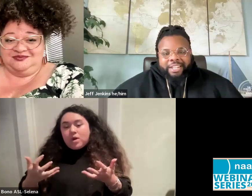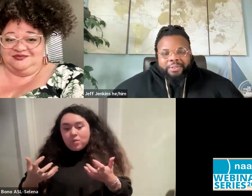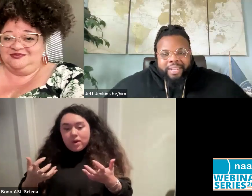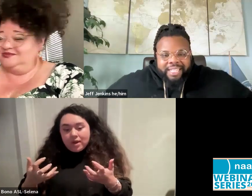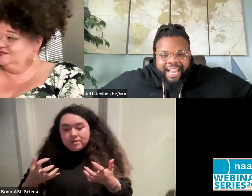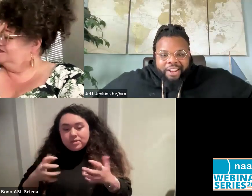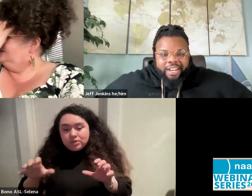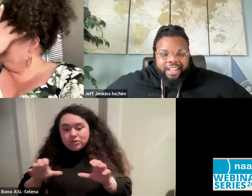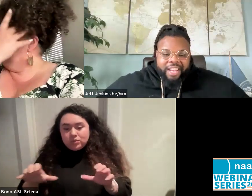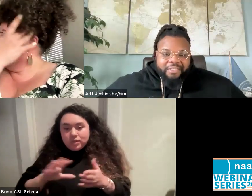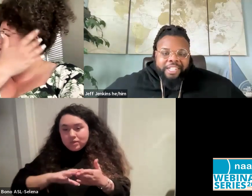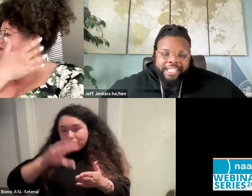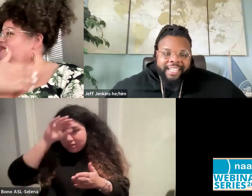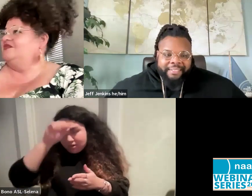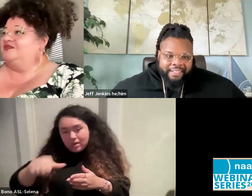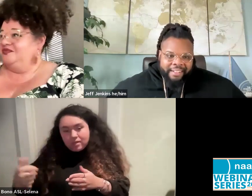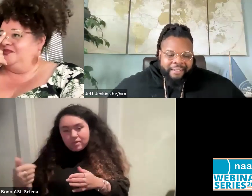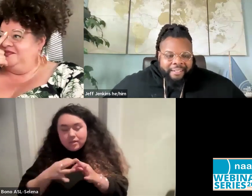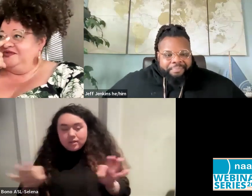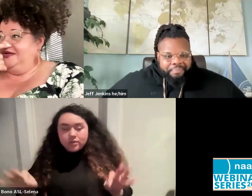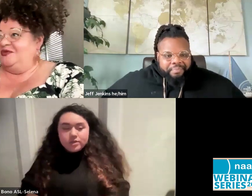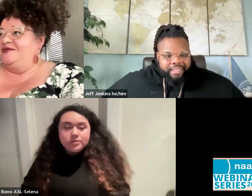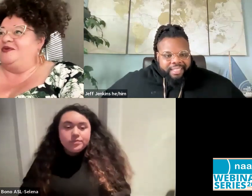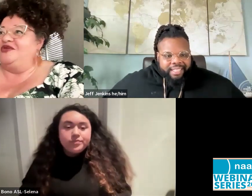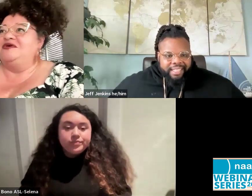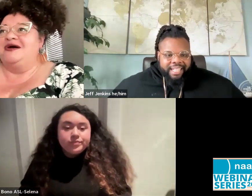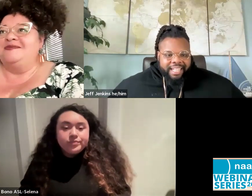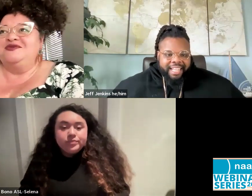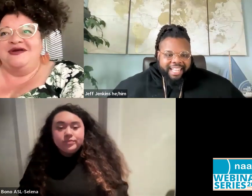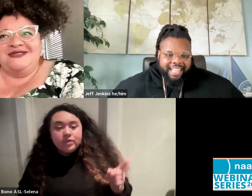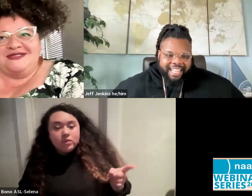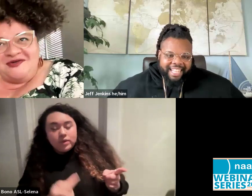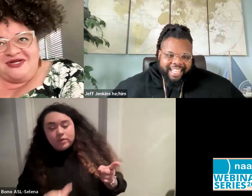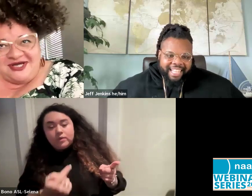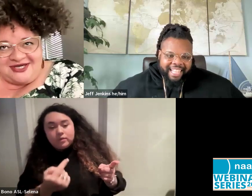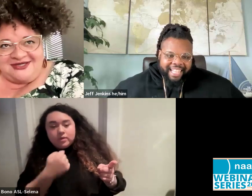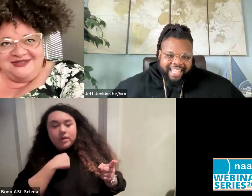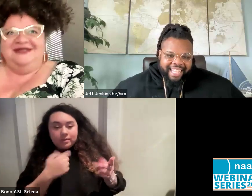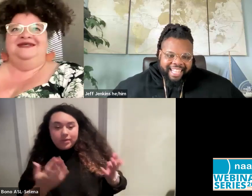do is like learn another language. Well, when you come to Arizona,